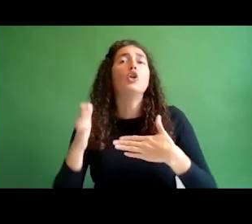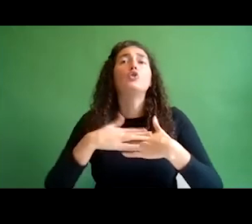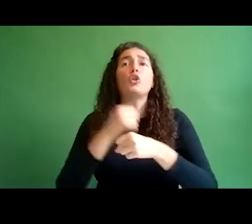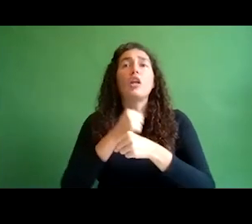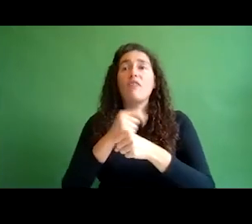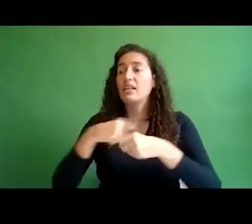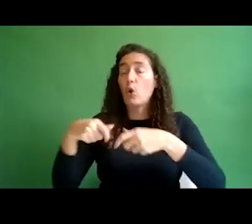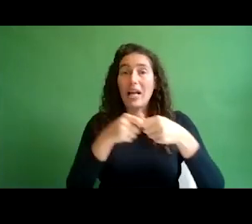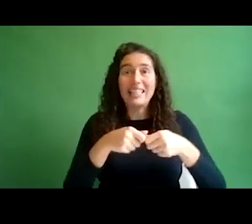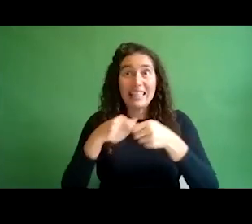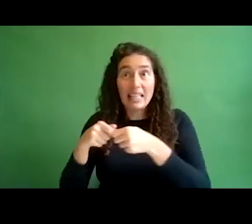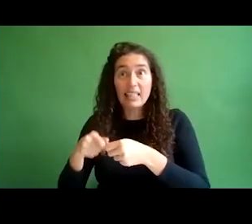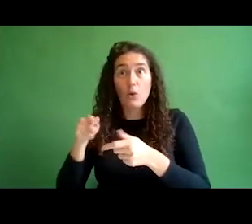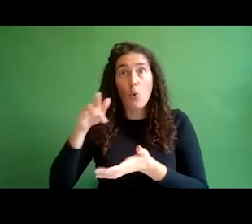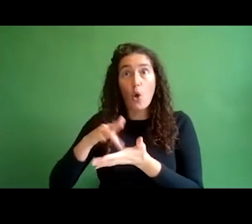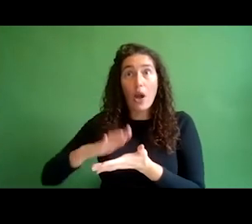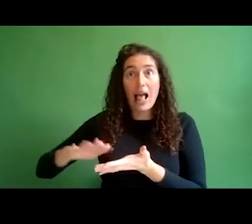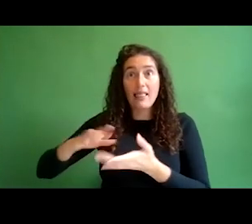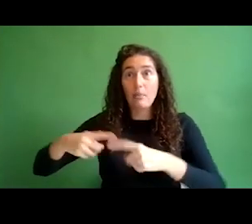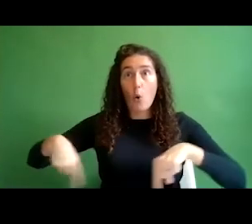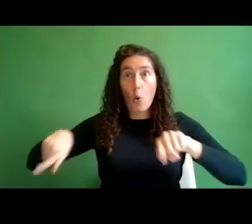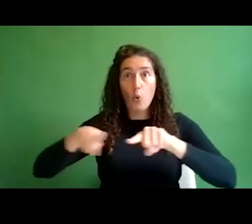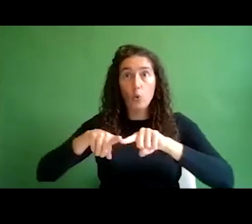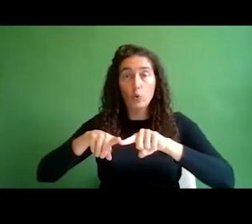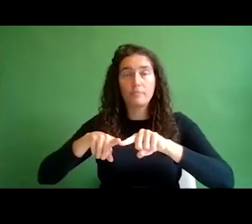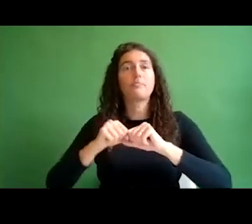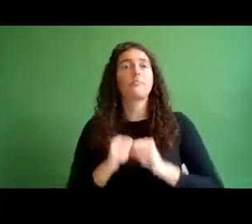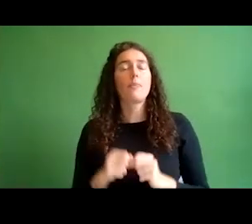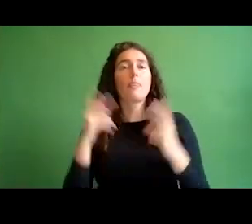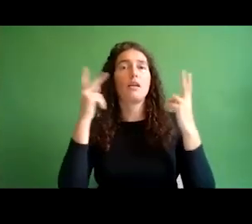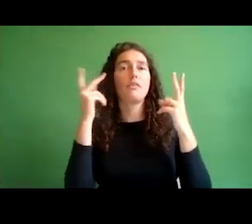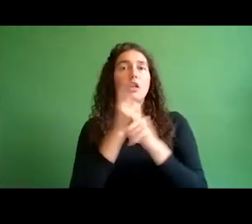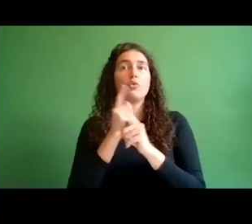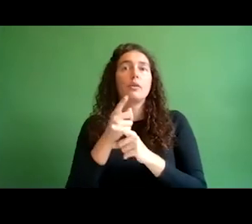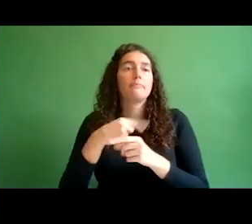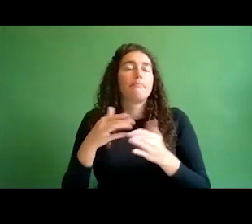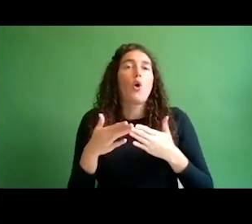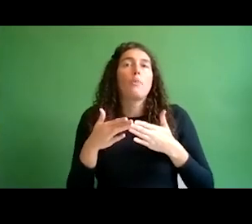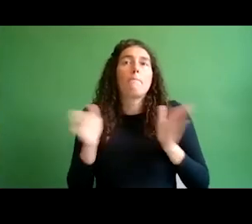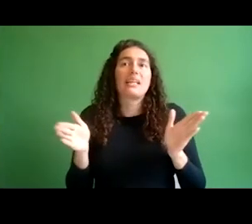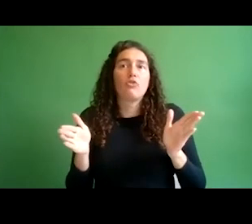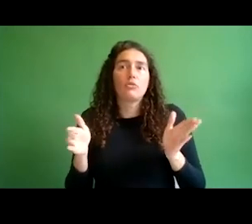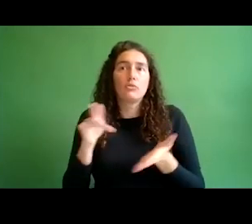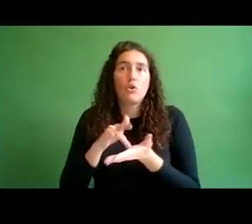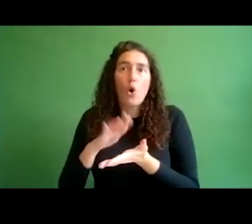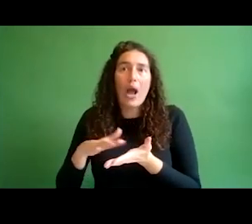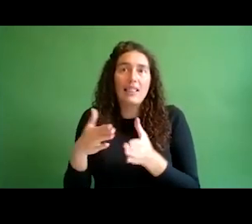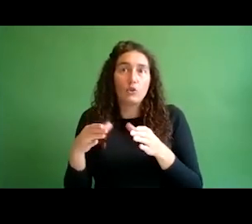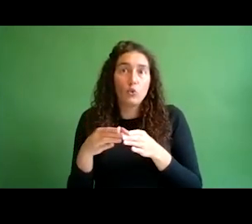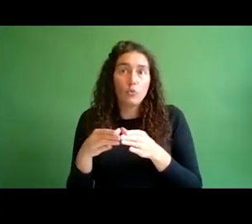to develop and provide stable funding for intergenerational integration is also crucial when it comes